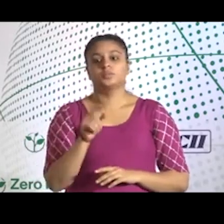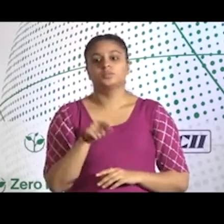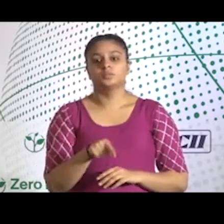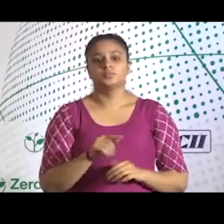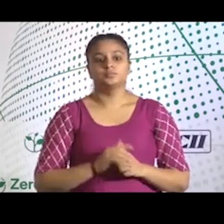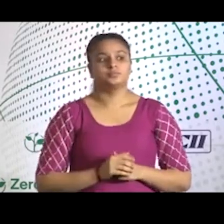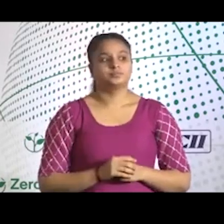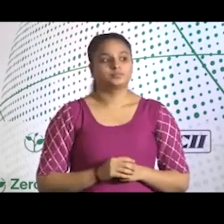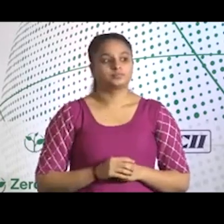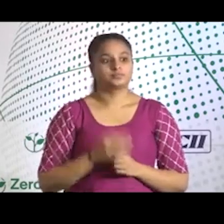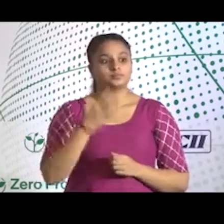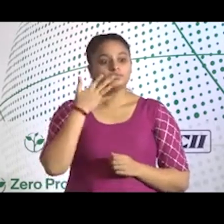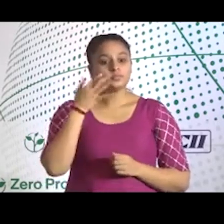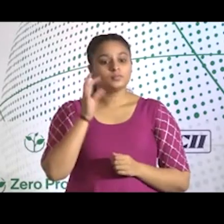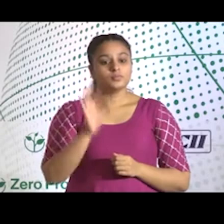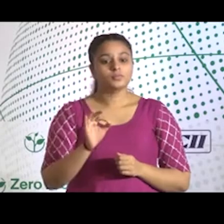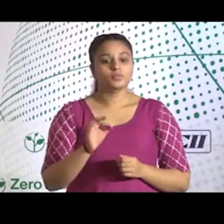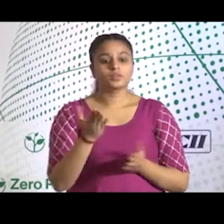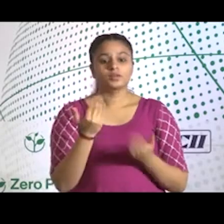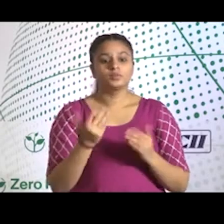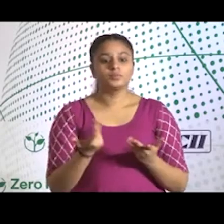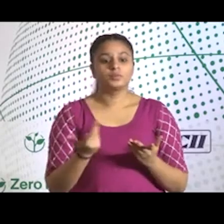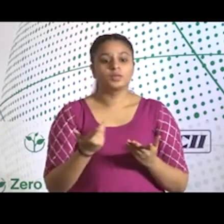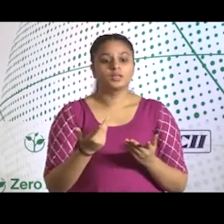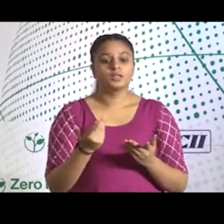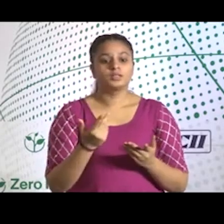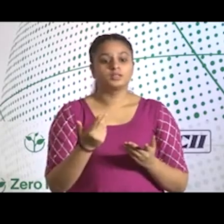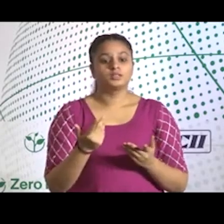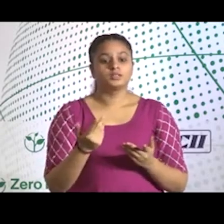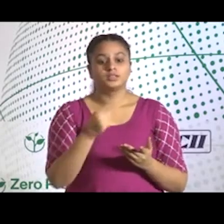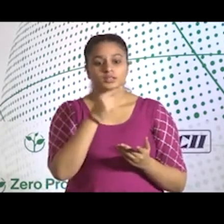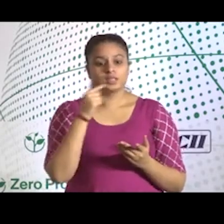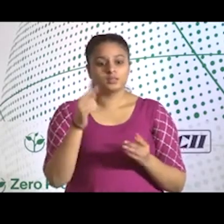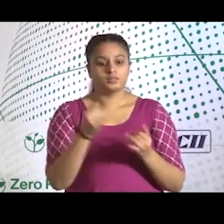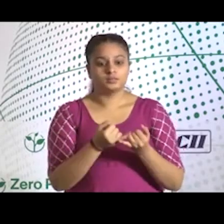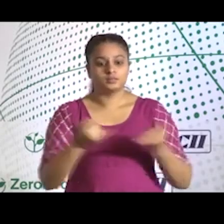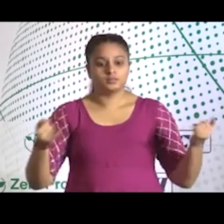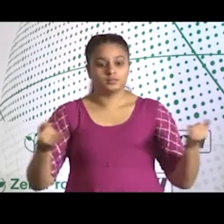yes, this is important enough for me to make it a redline that, you know, I would not allow anyone in my company to cross.